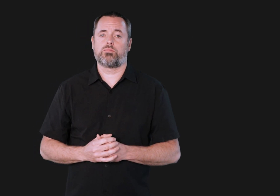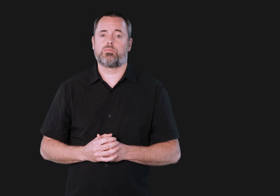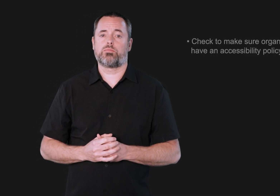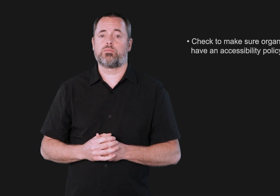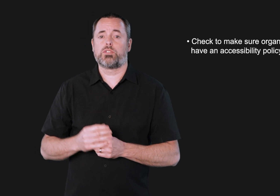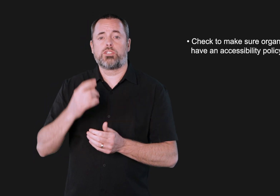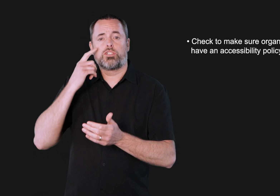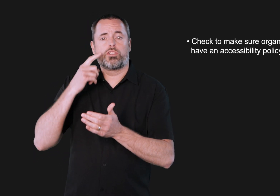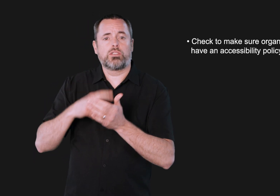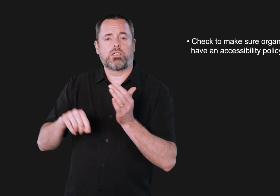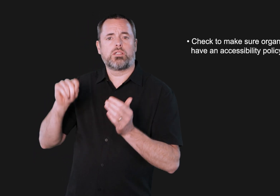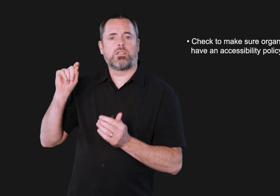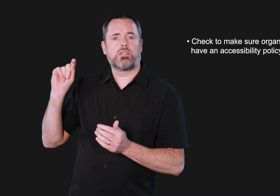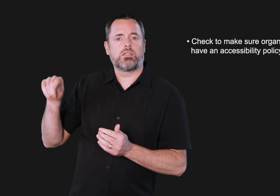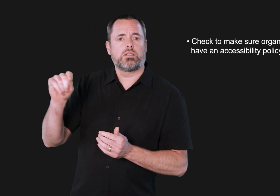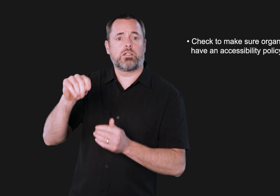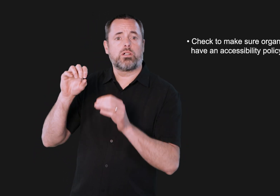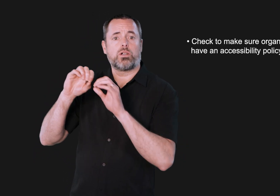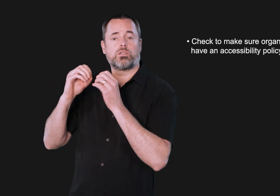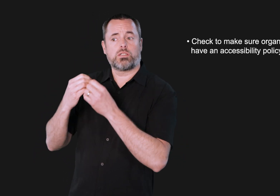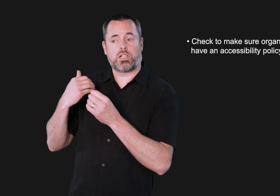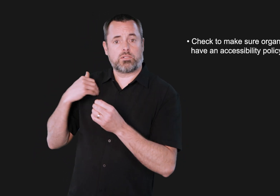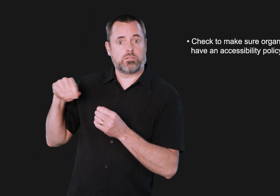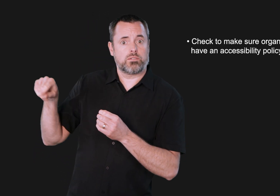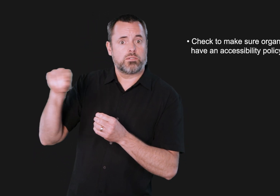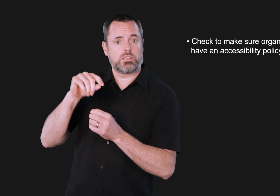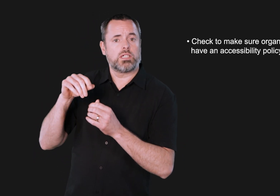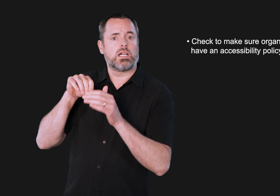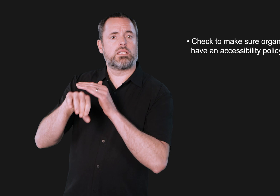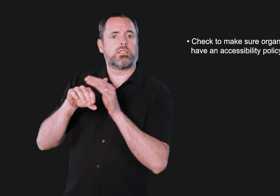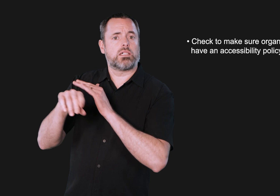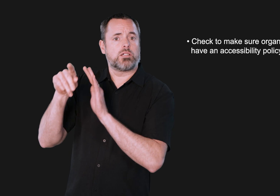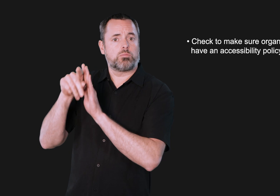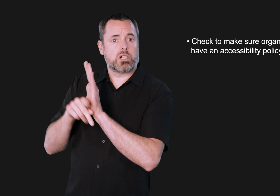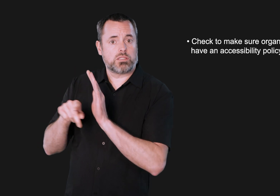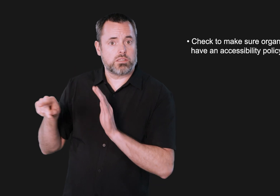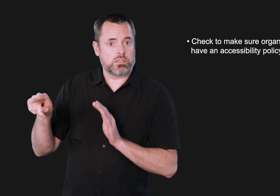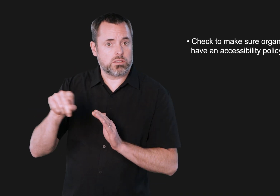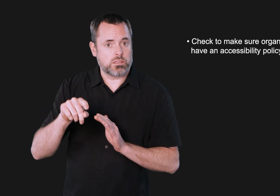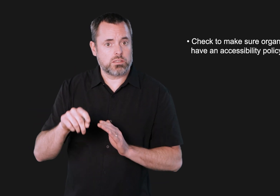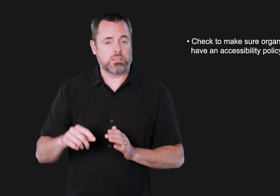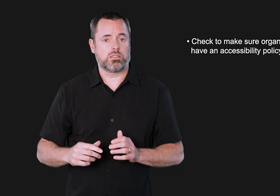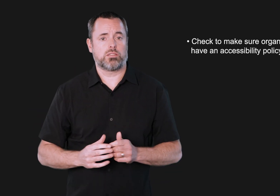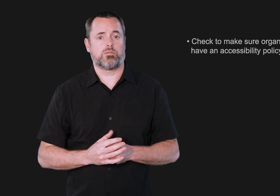• Check to make sure organizations have an accessibility policy